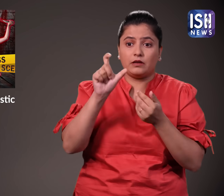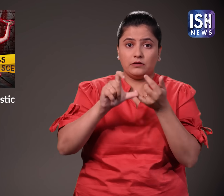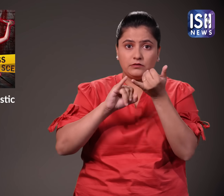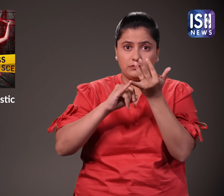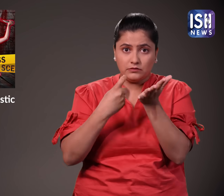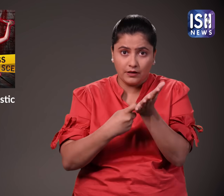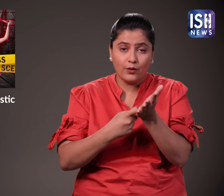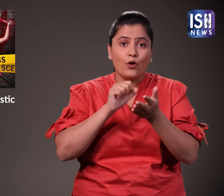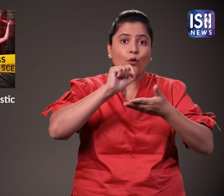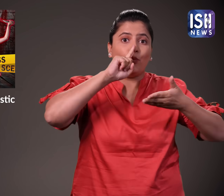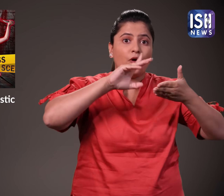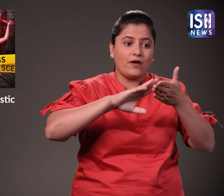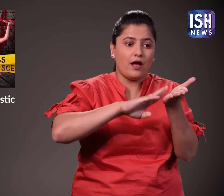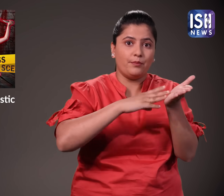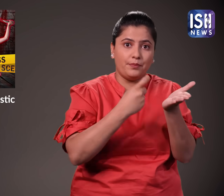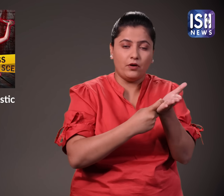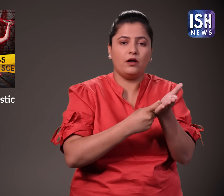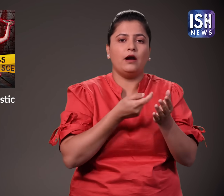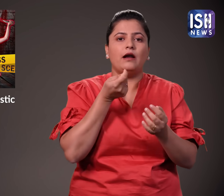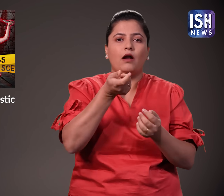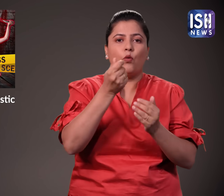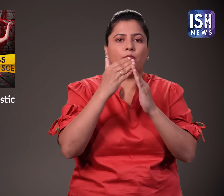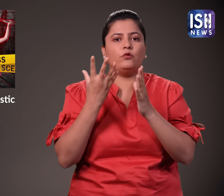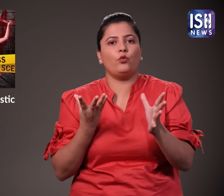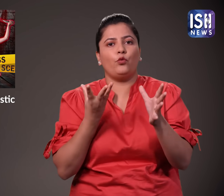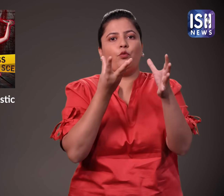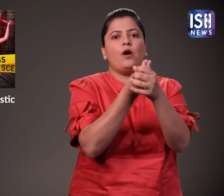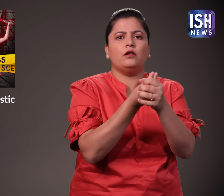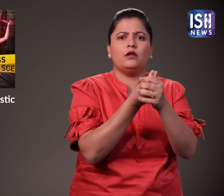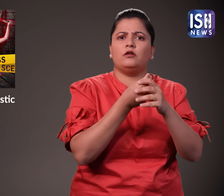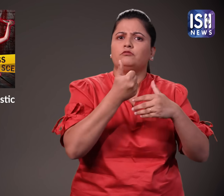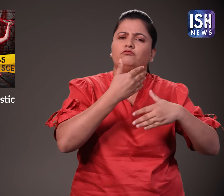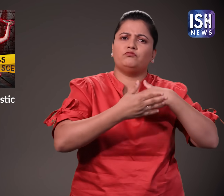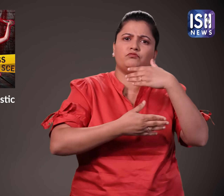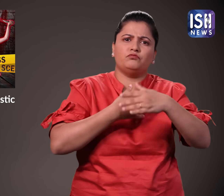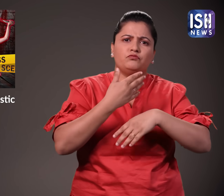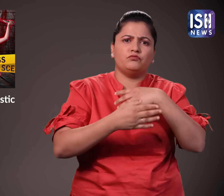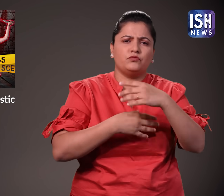Saurabh moved into a rented house with his wife, Muskan.